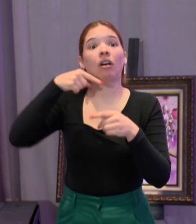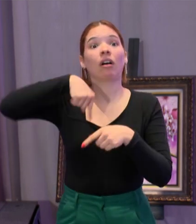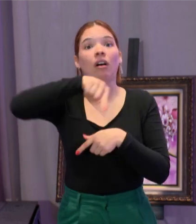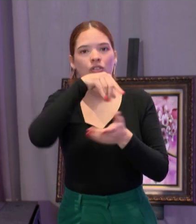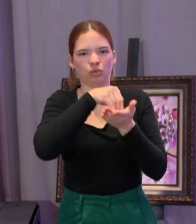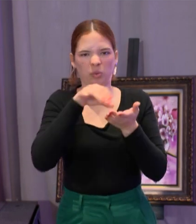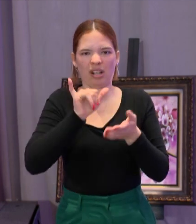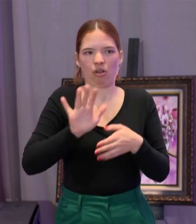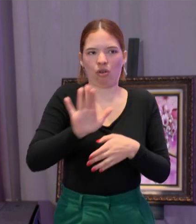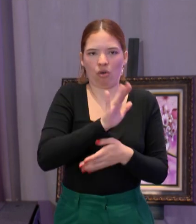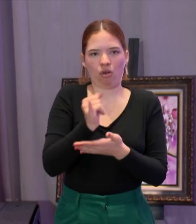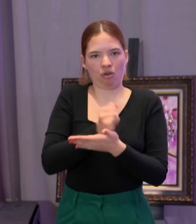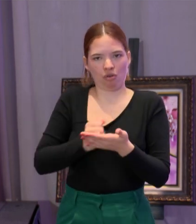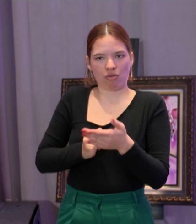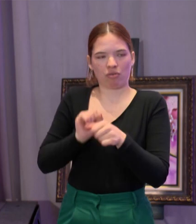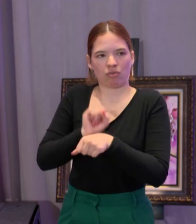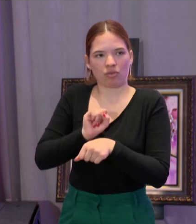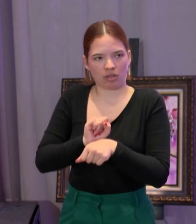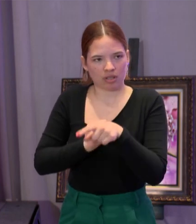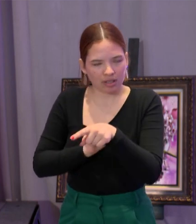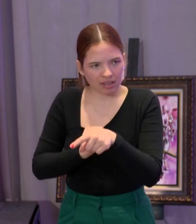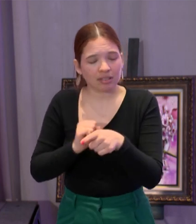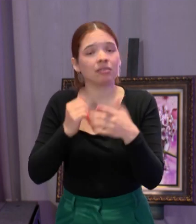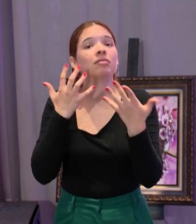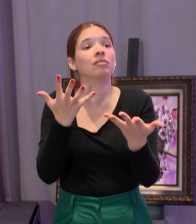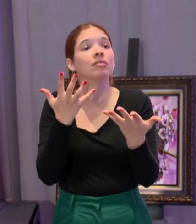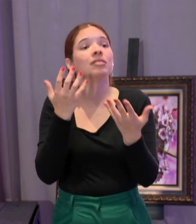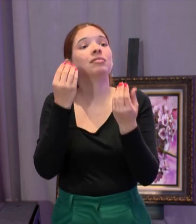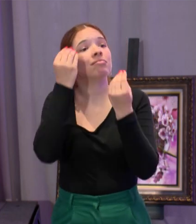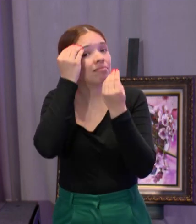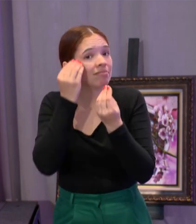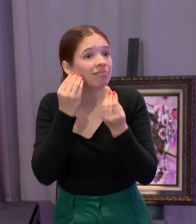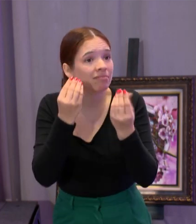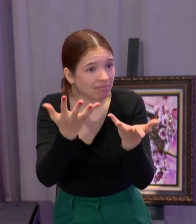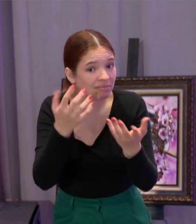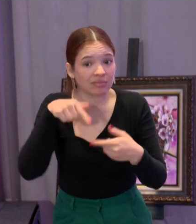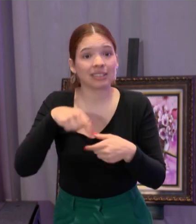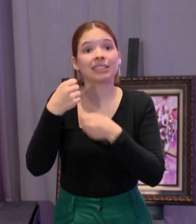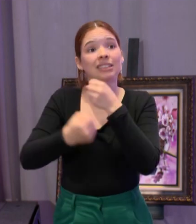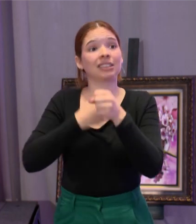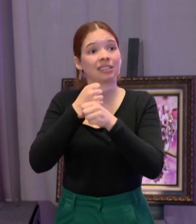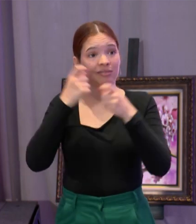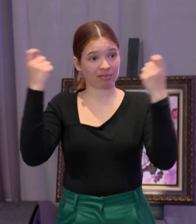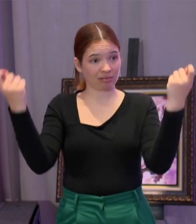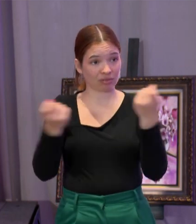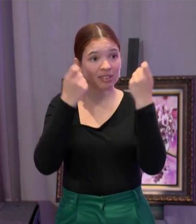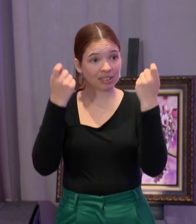STUDENTS FROM D.C. AREA. YOU WILL BE EXCITED TO LEARN, ALSO, THAT THIS YEAR'S FESTIVAL